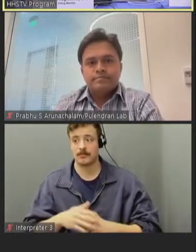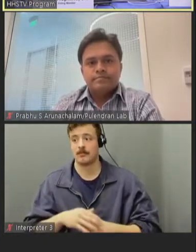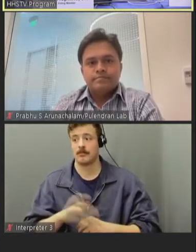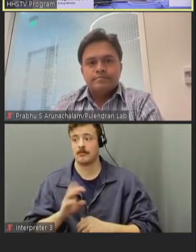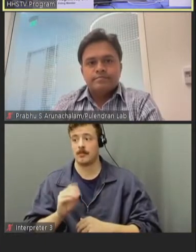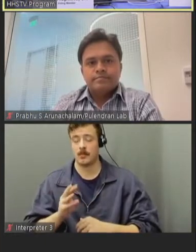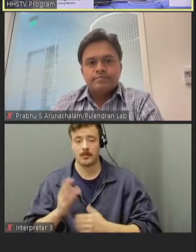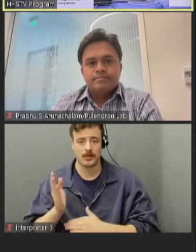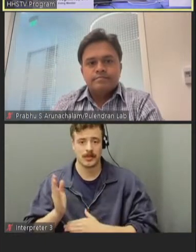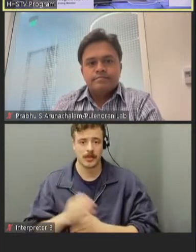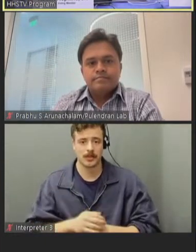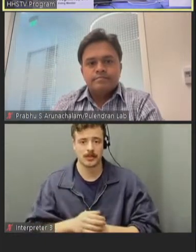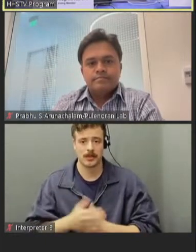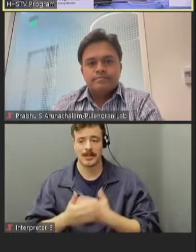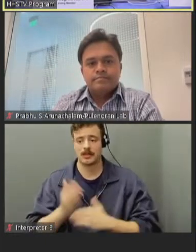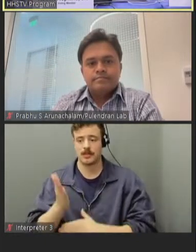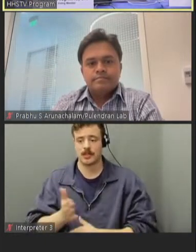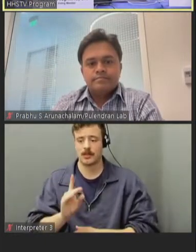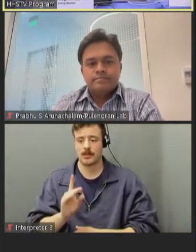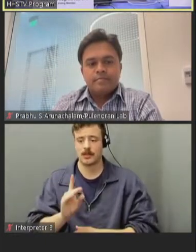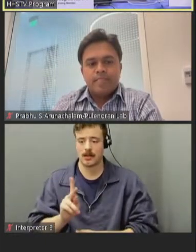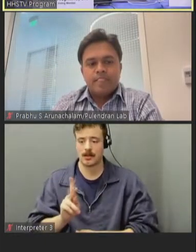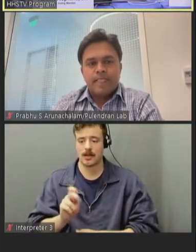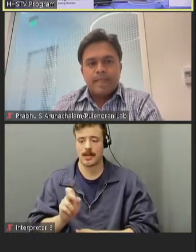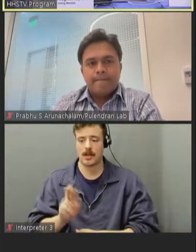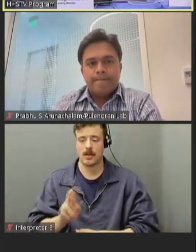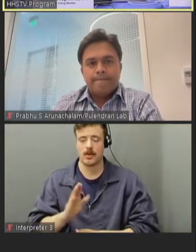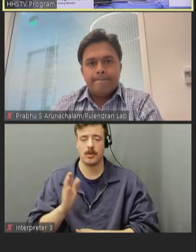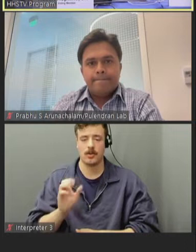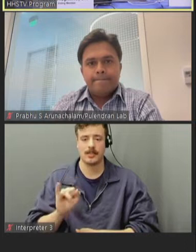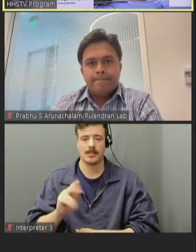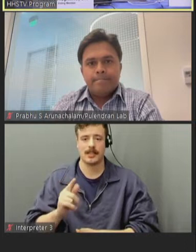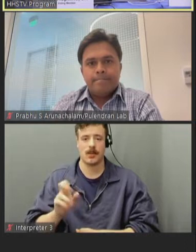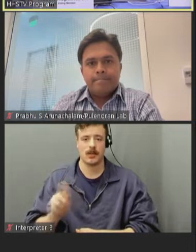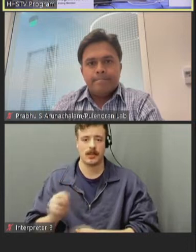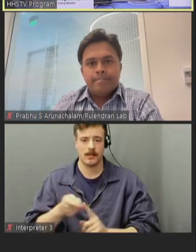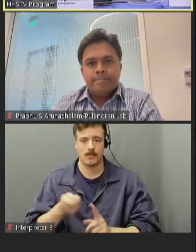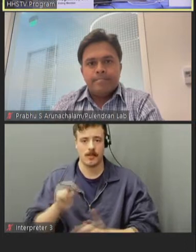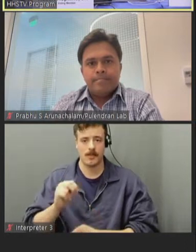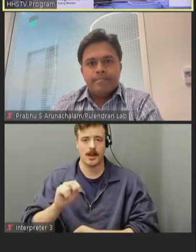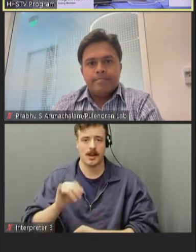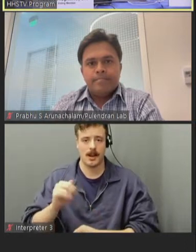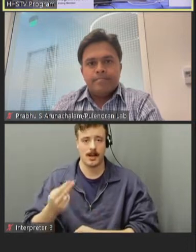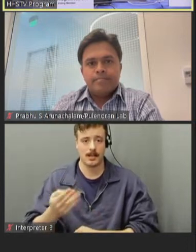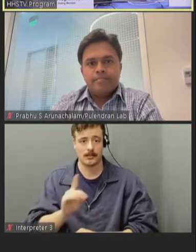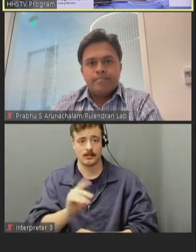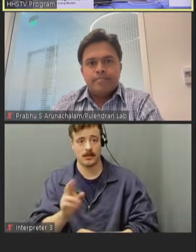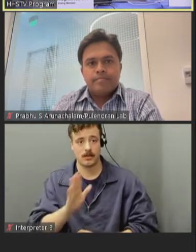presenter is Dr. Kentner Singleton from the National Institutes of Health. Dr. Singleton, your slides are up, you have the floor.